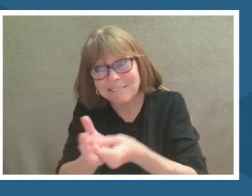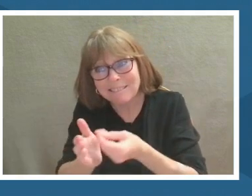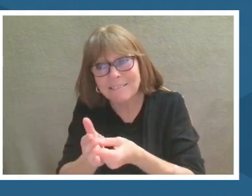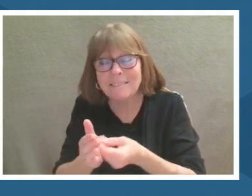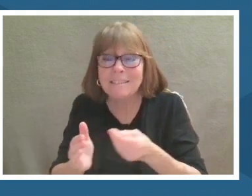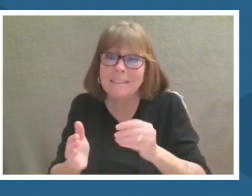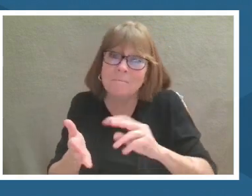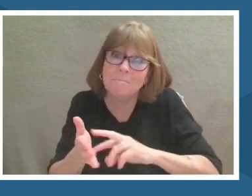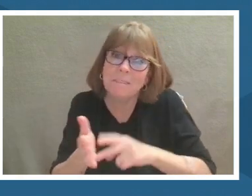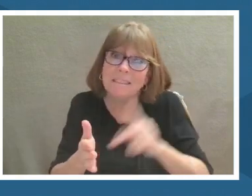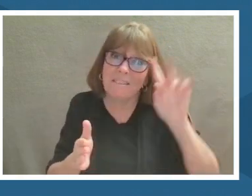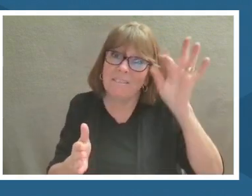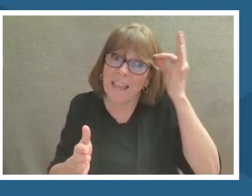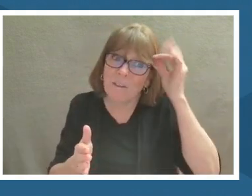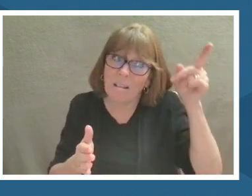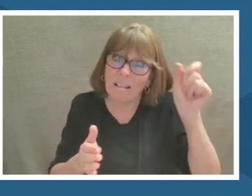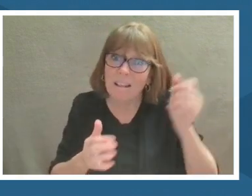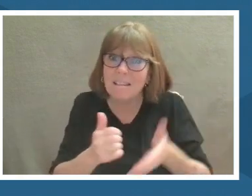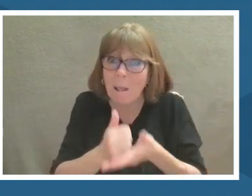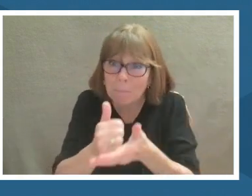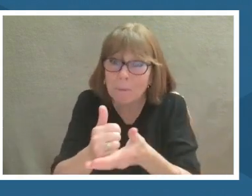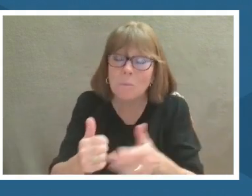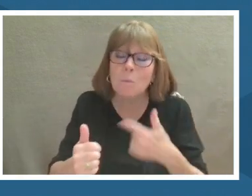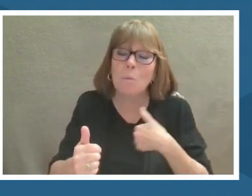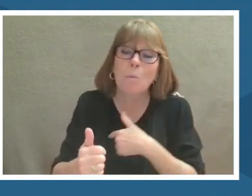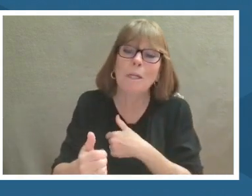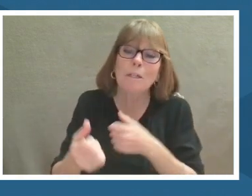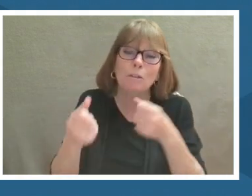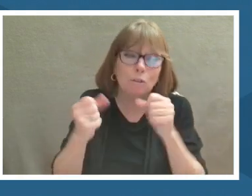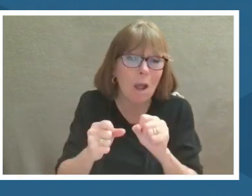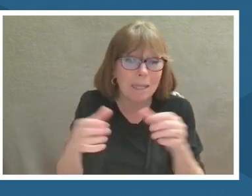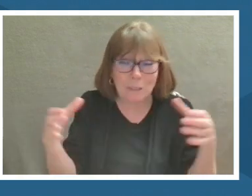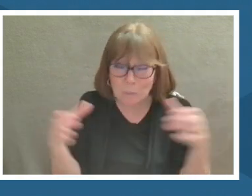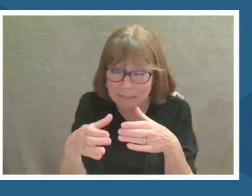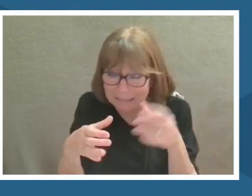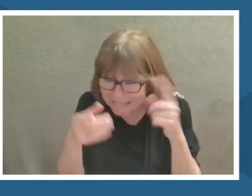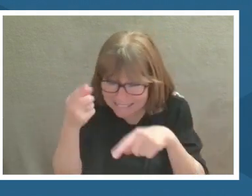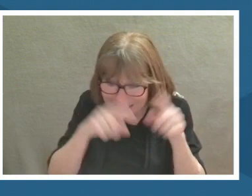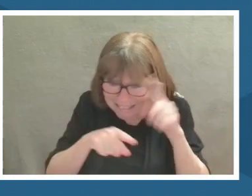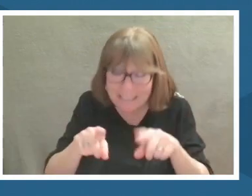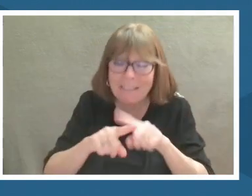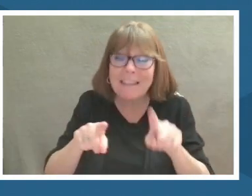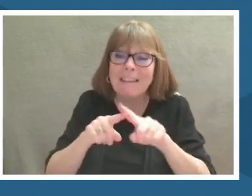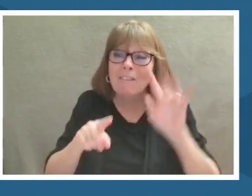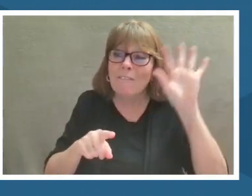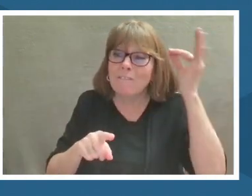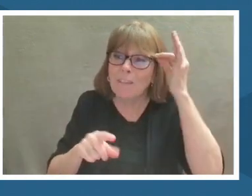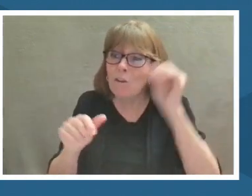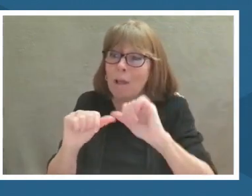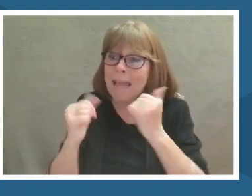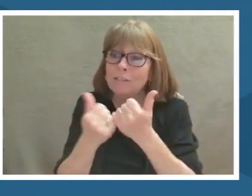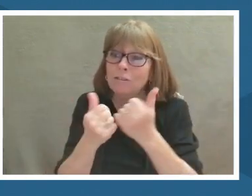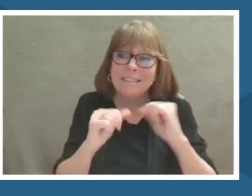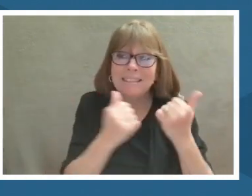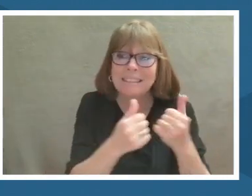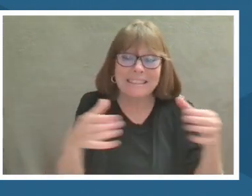on that in a coordinated way in a concerted way across federal agencies